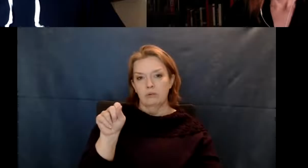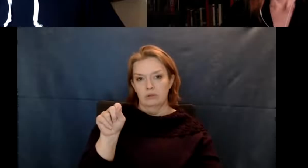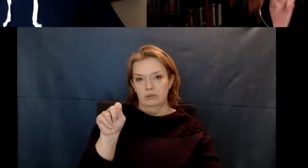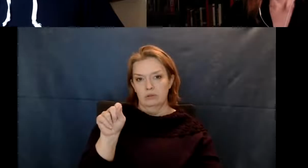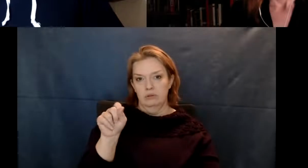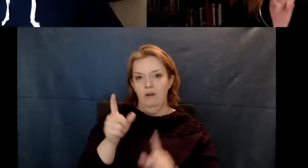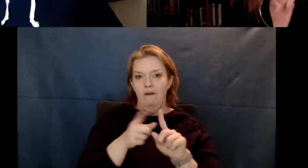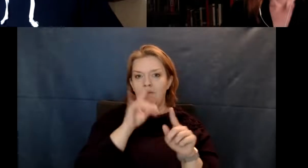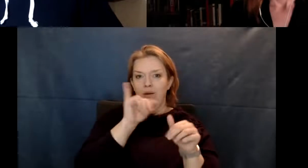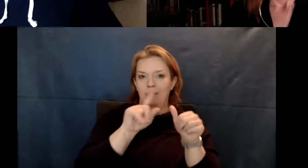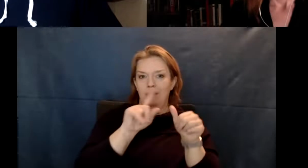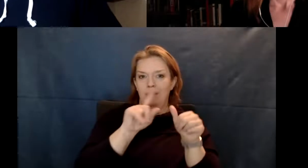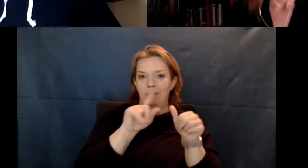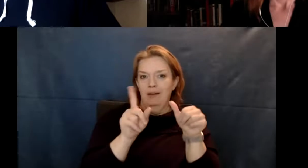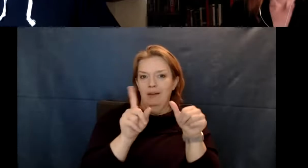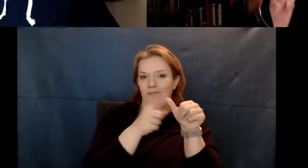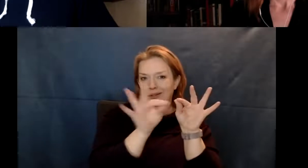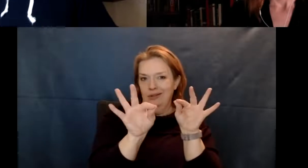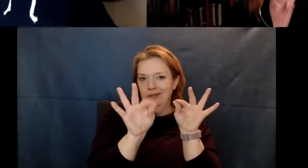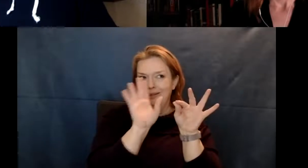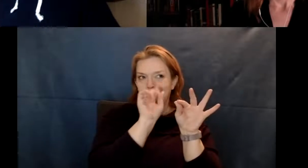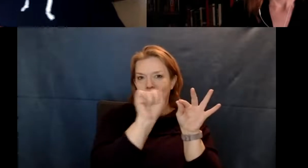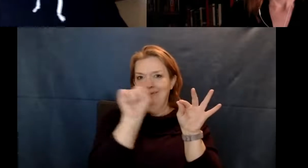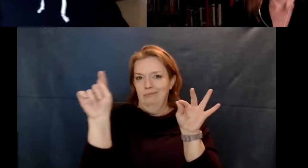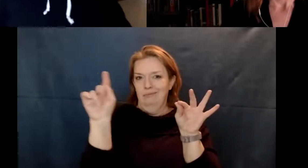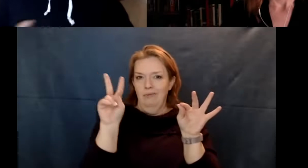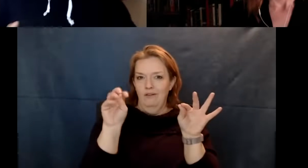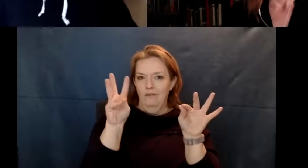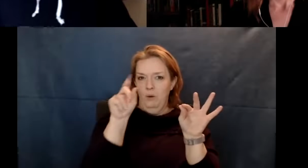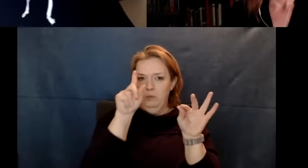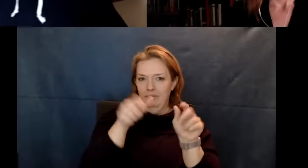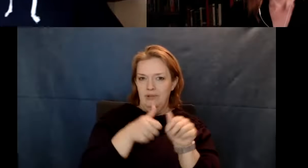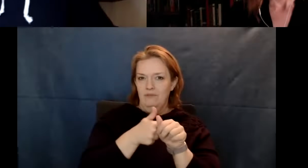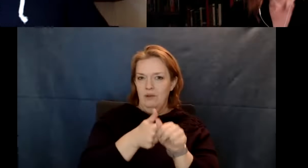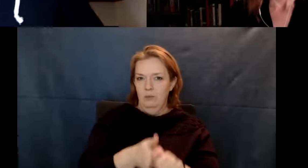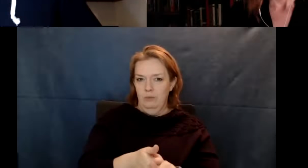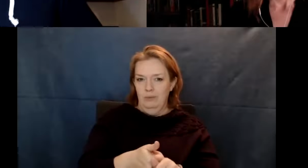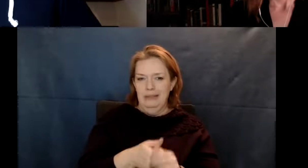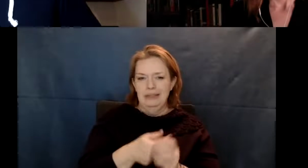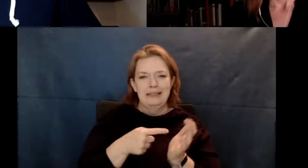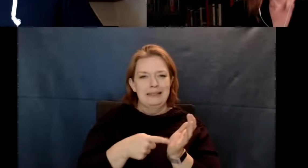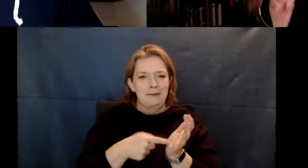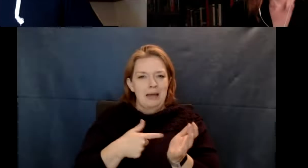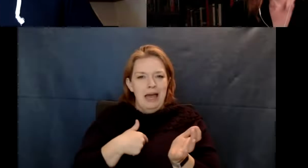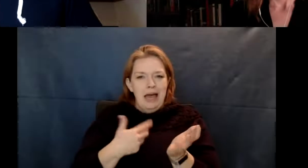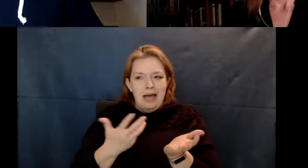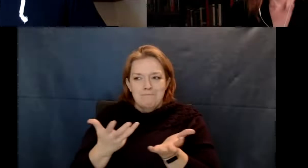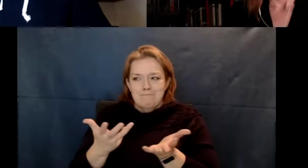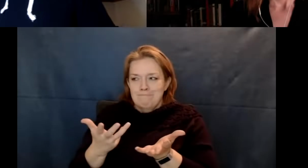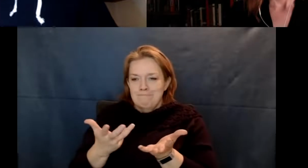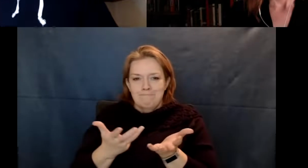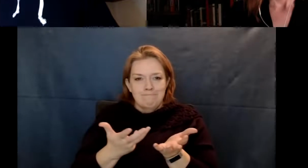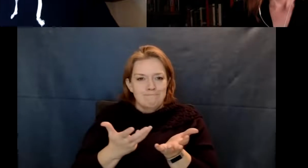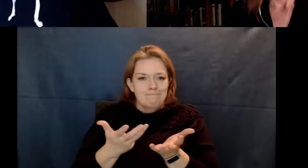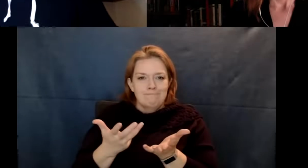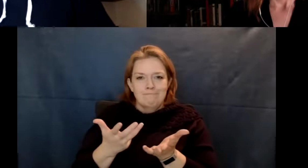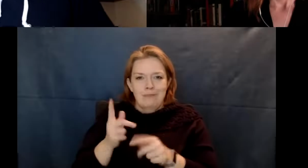sentence, and so you know sometimes I can't find color that rhymes with